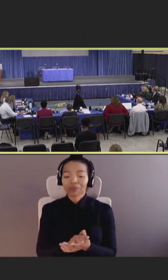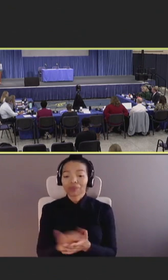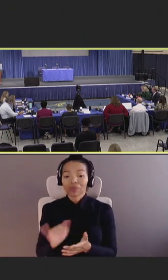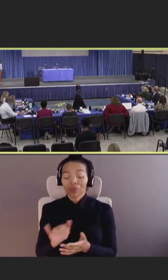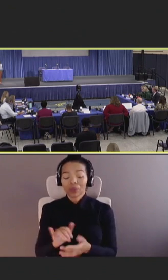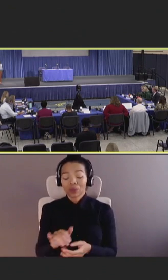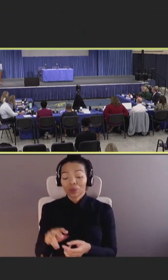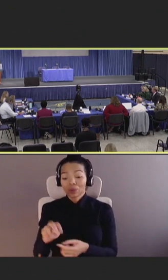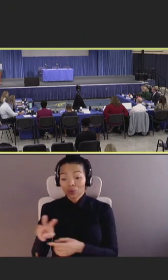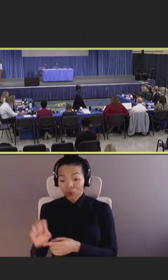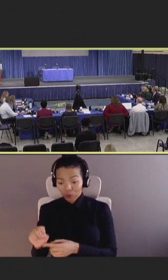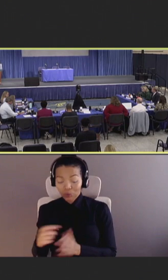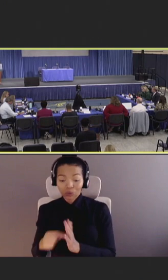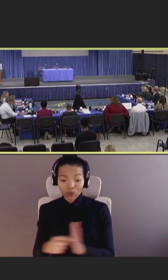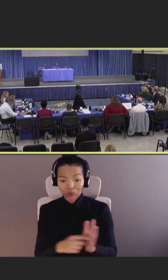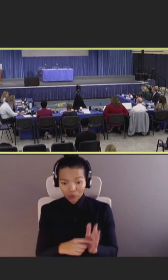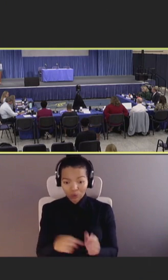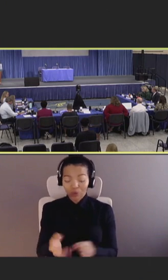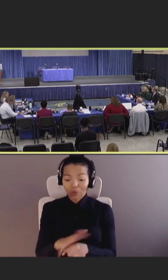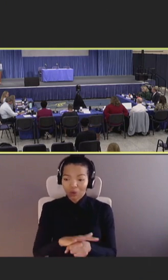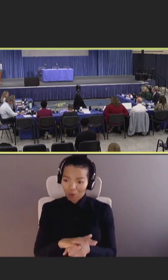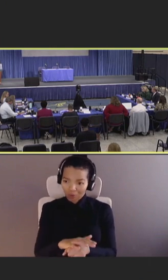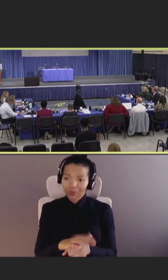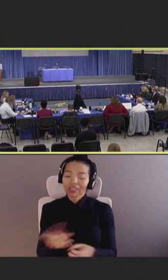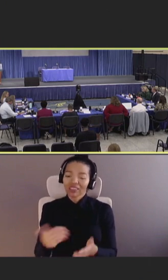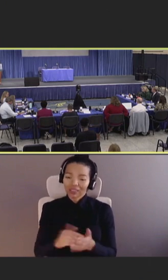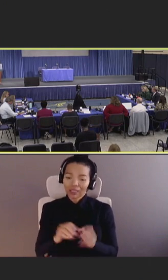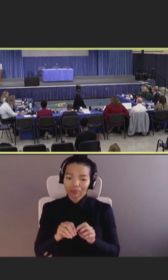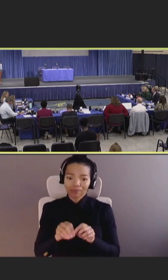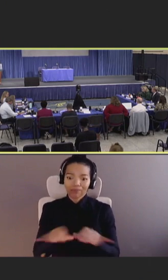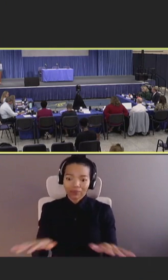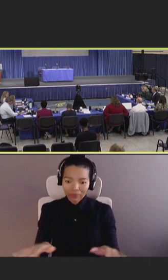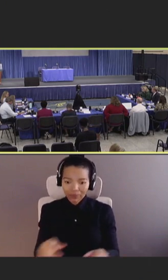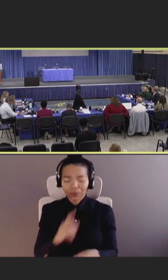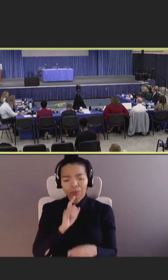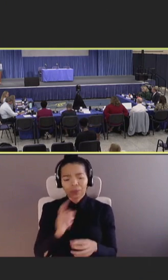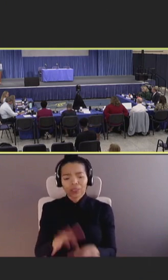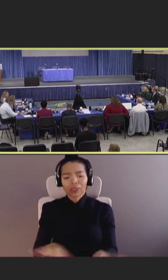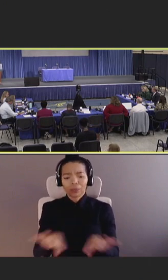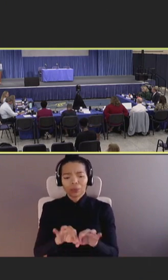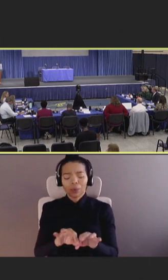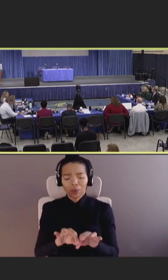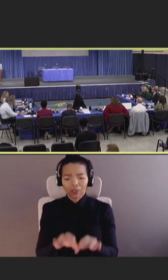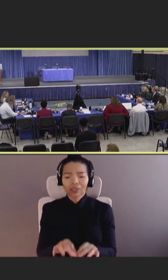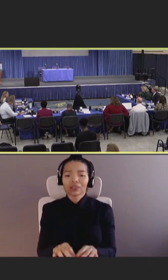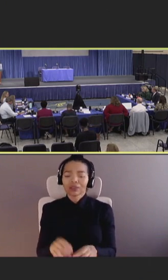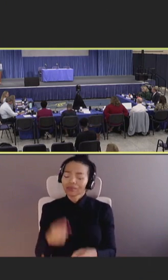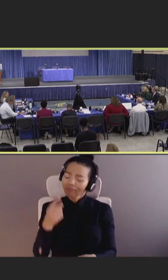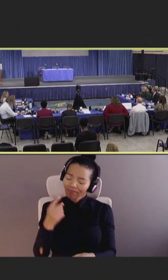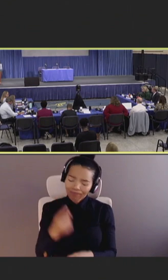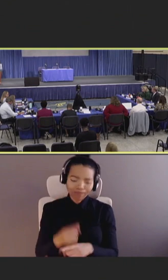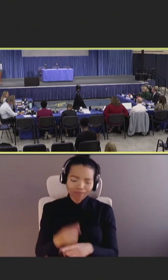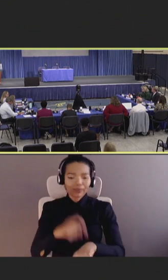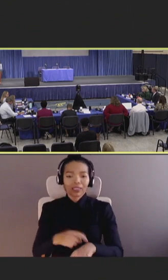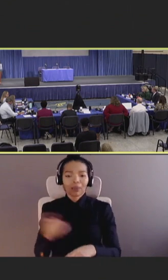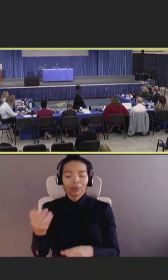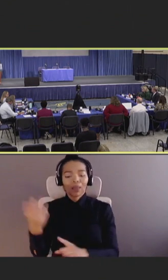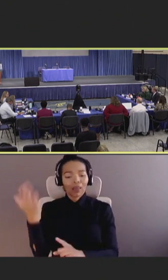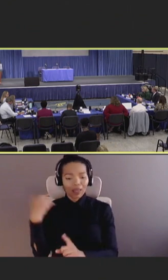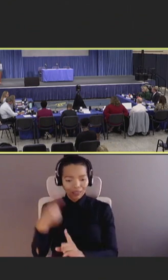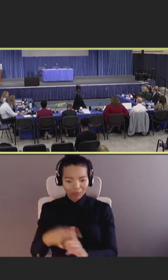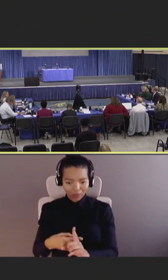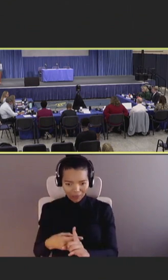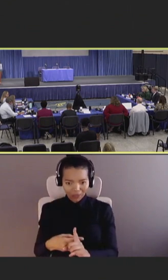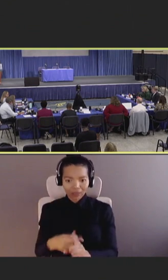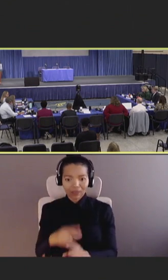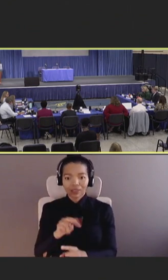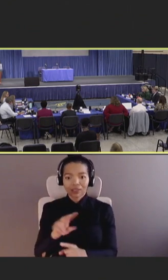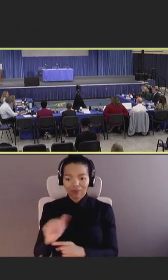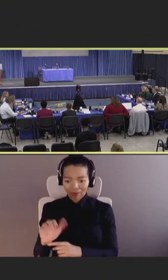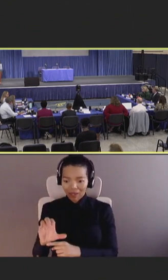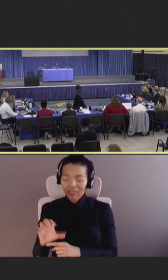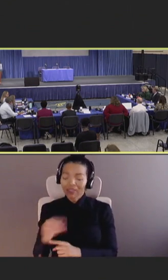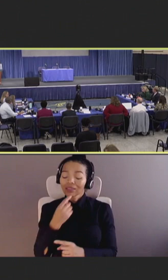of cases. So, it was very timely last month when HHS unveiled a new campaign. Risk less. Do more.